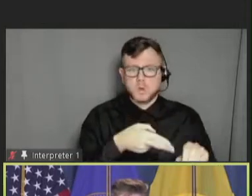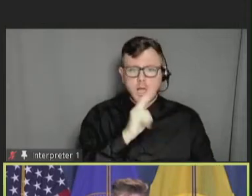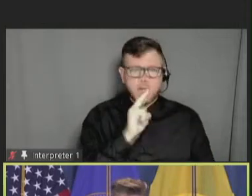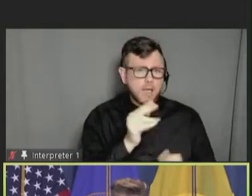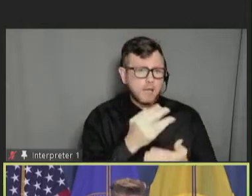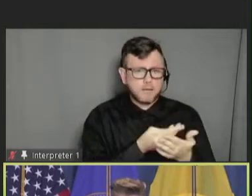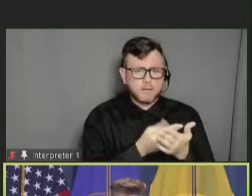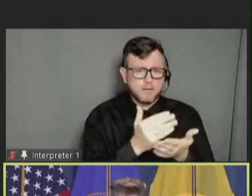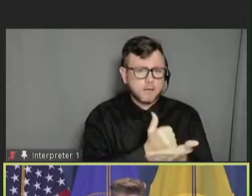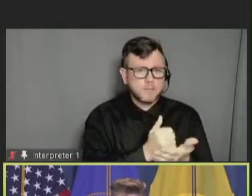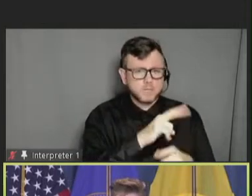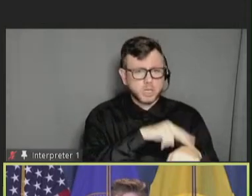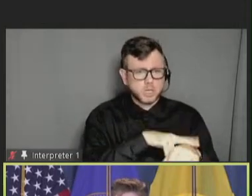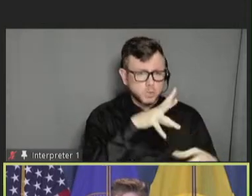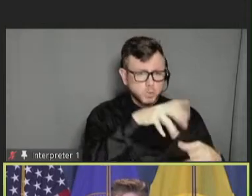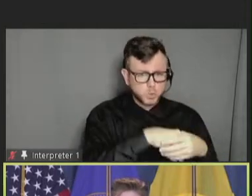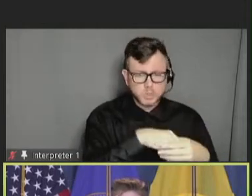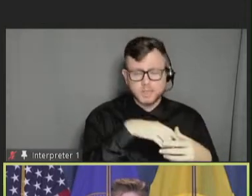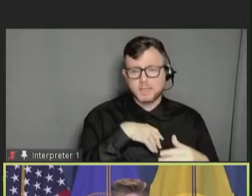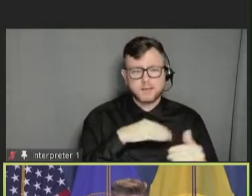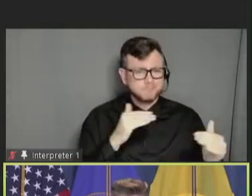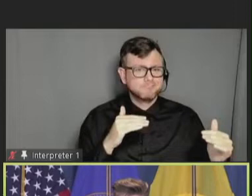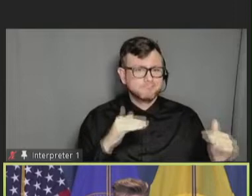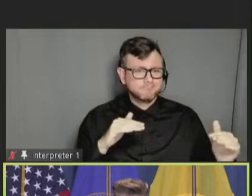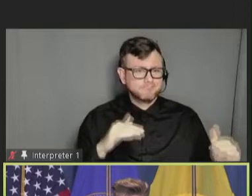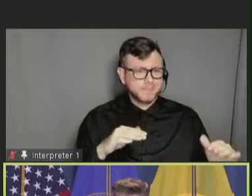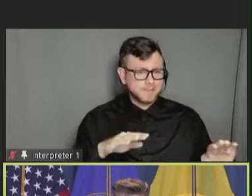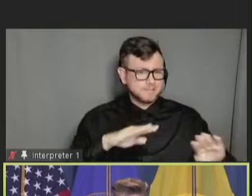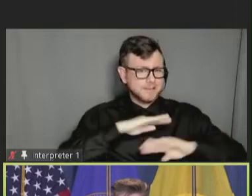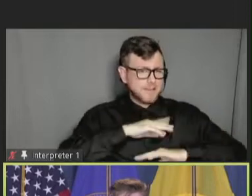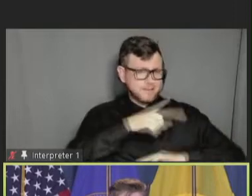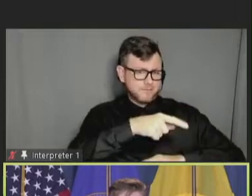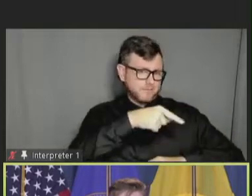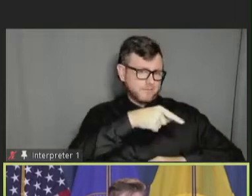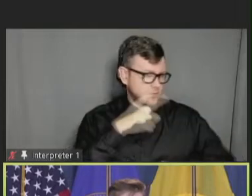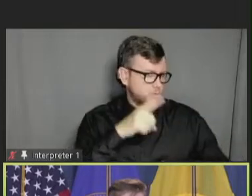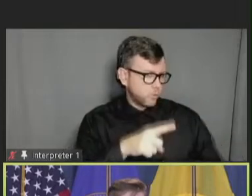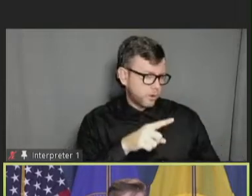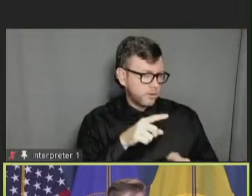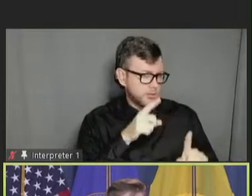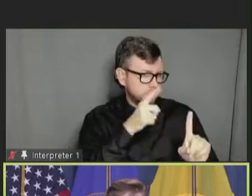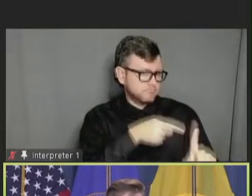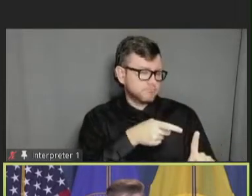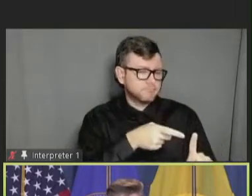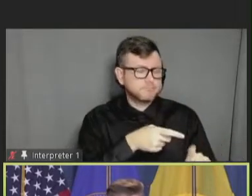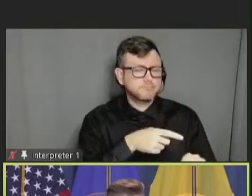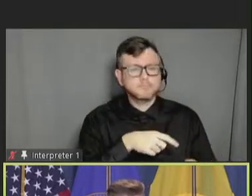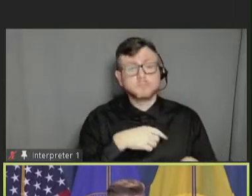in the index have met the criteria for this indicator. But we think it is very important,